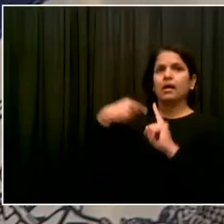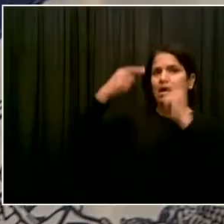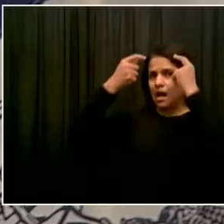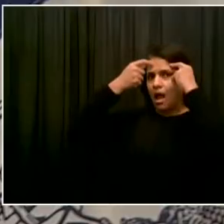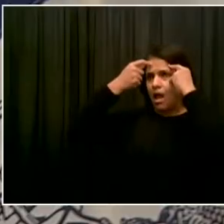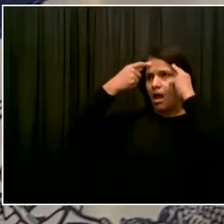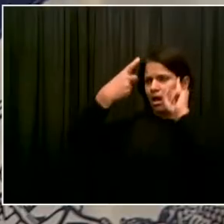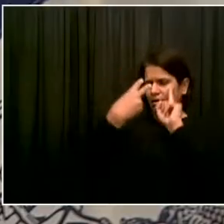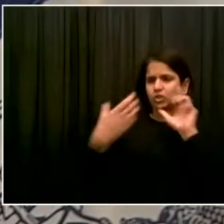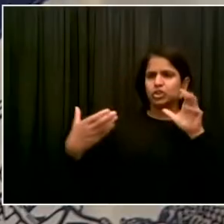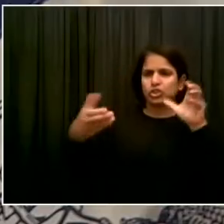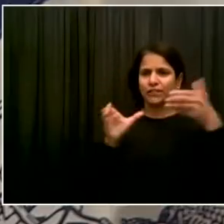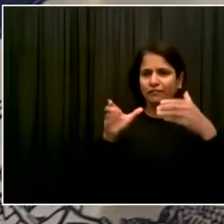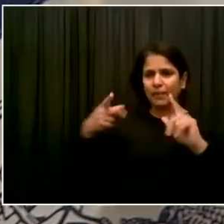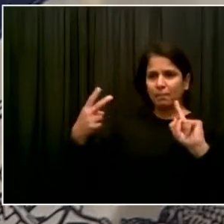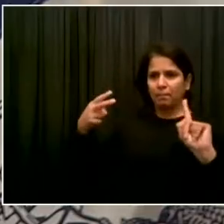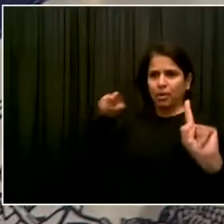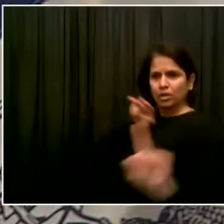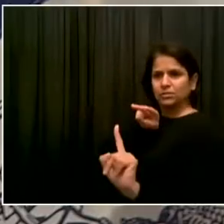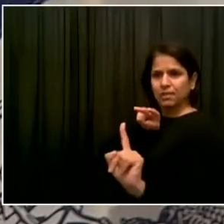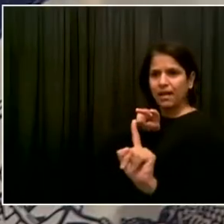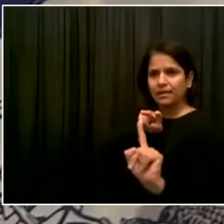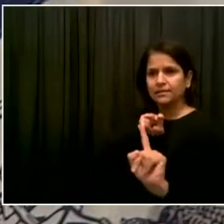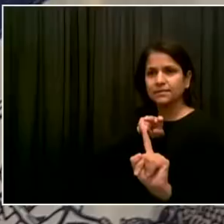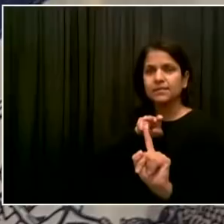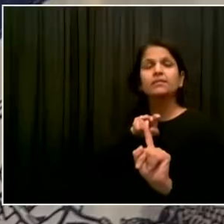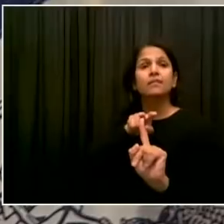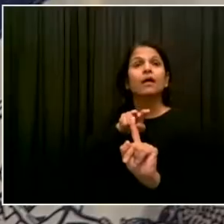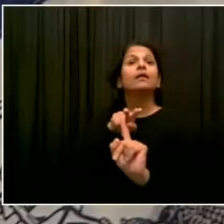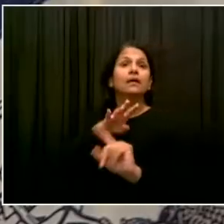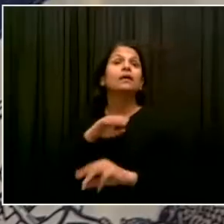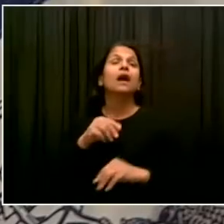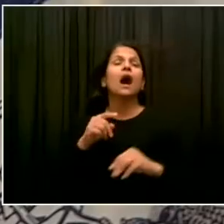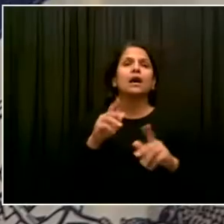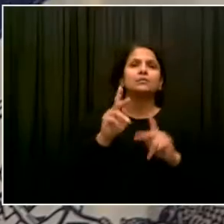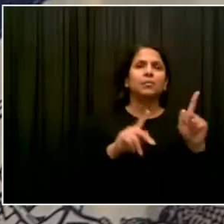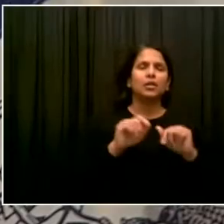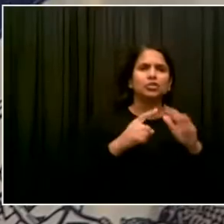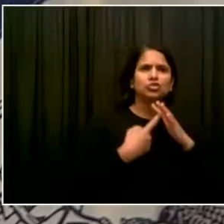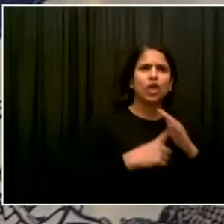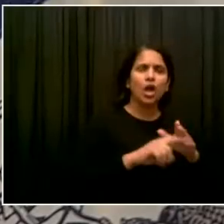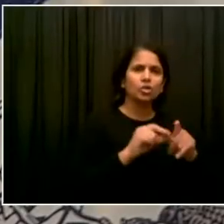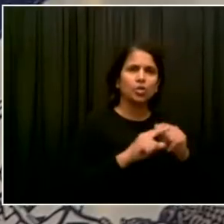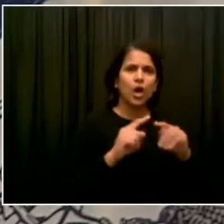THERRE AE PEOPLE WHO HAVE CHANGED THE WORLD IN MANY WAYS. SOME PEOPLE CHANGE OUR CONSCIOUSNESS, OUR MINDS AND SOME PEOPEL CREATE NOT JUST